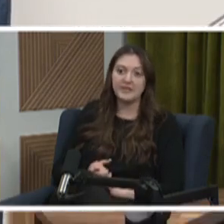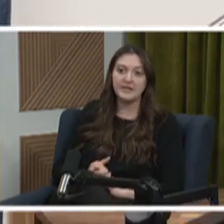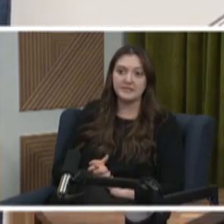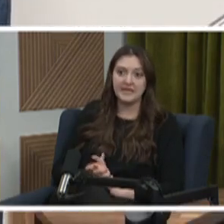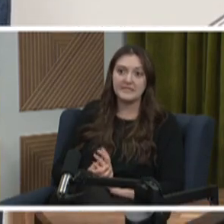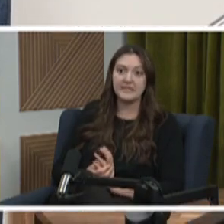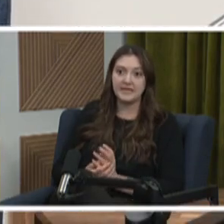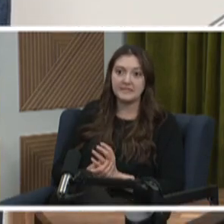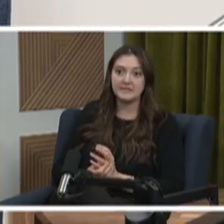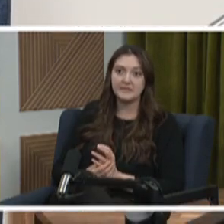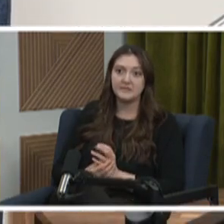That is nice.